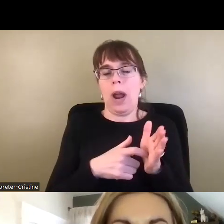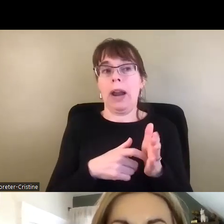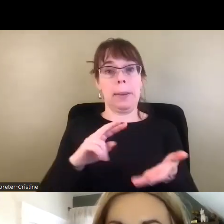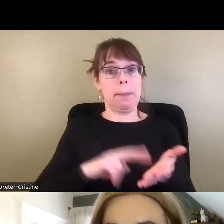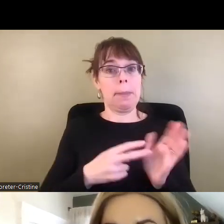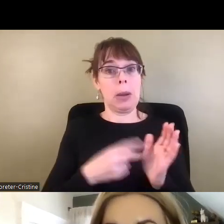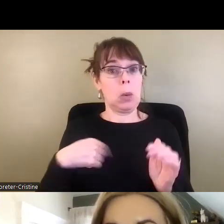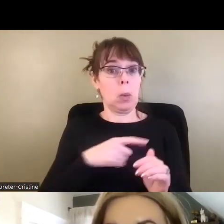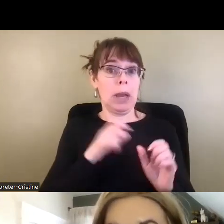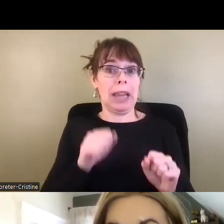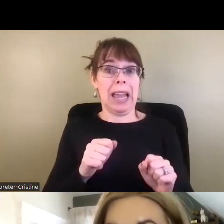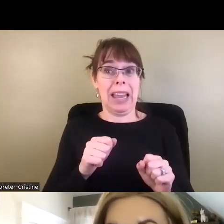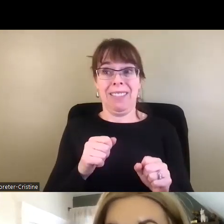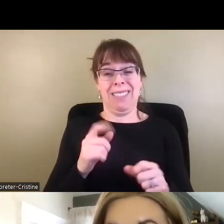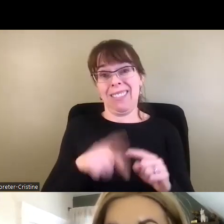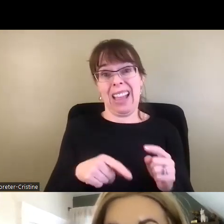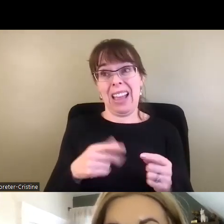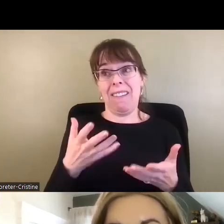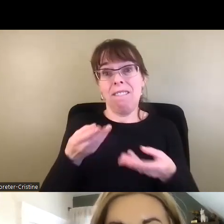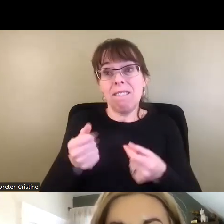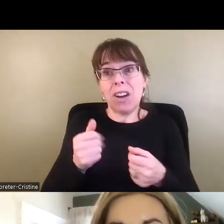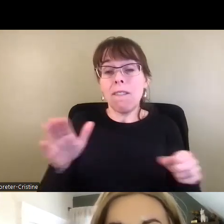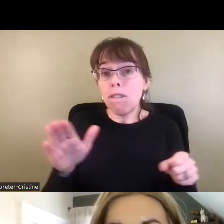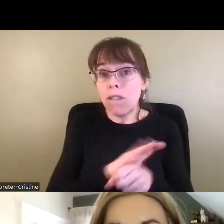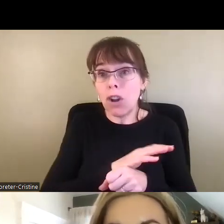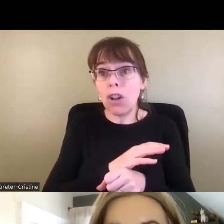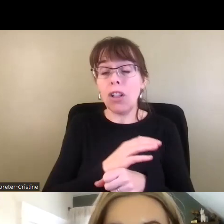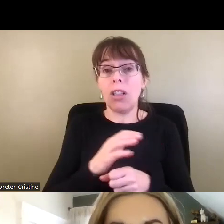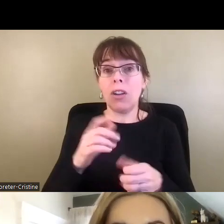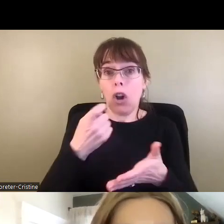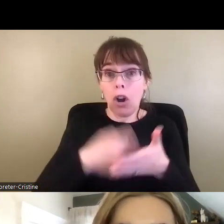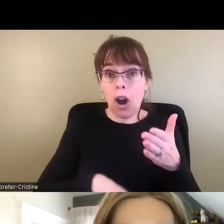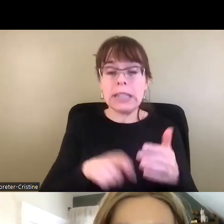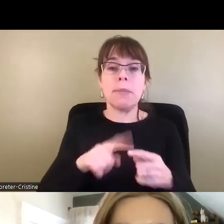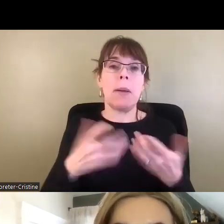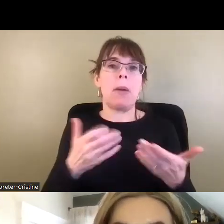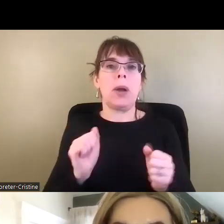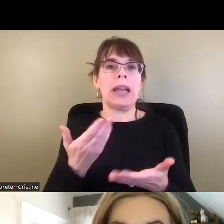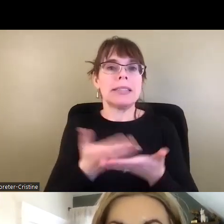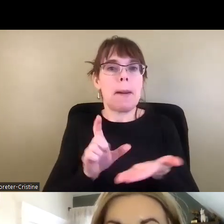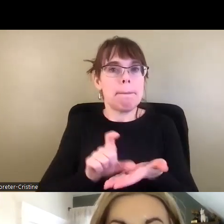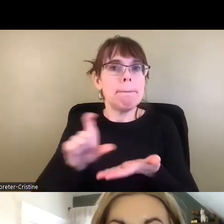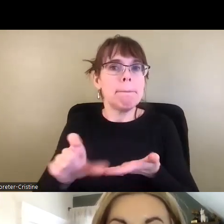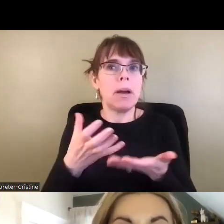we might not be able to fund the entirety of someone's procedure, but we are able to offset that cost as much as we can, and we have no